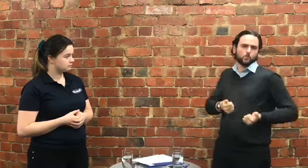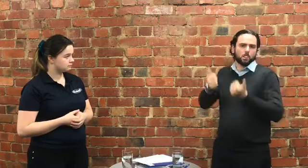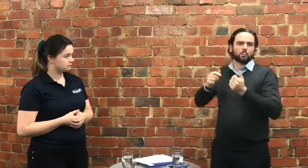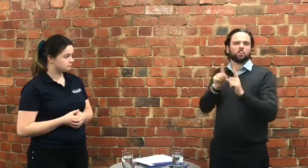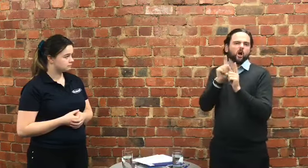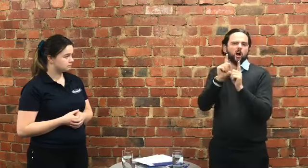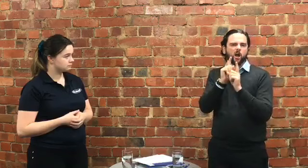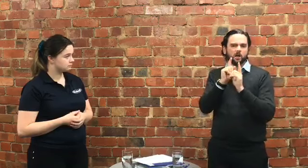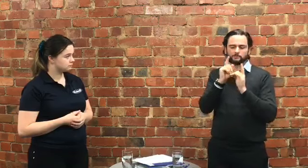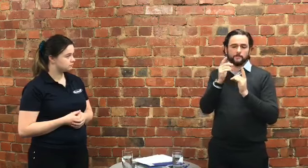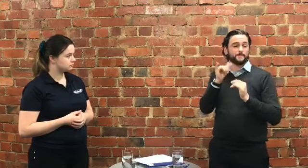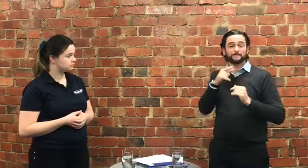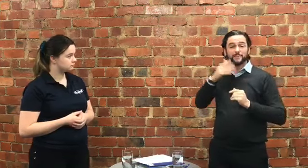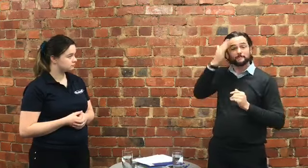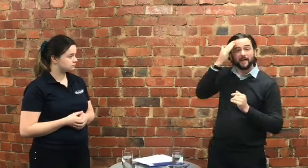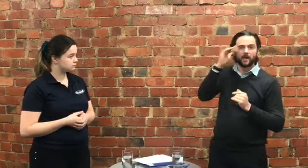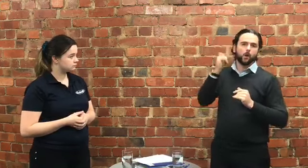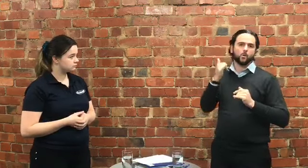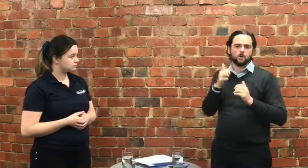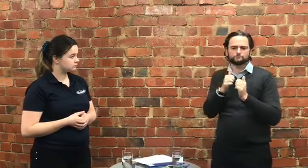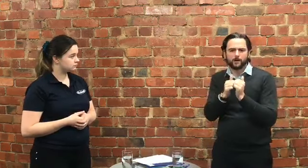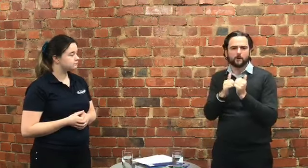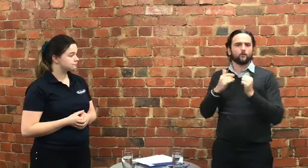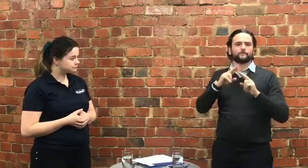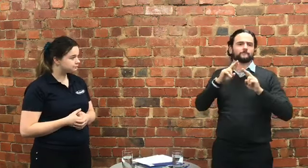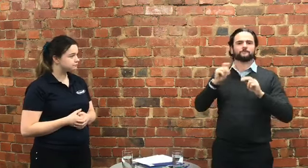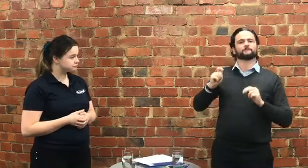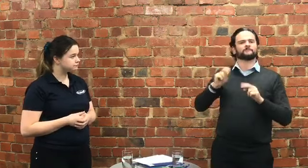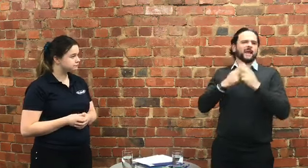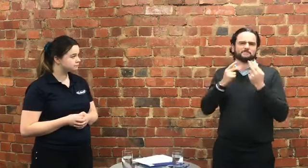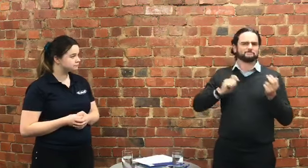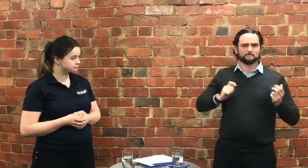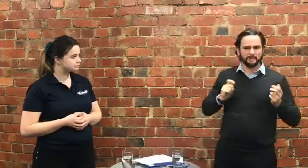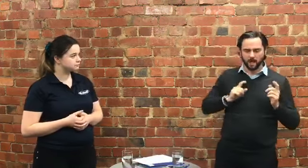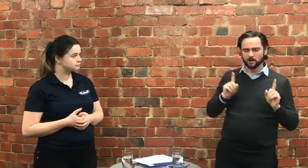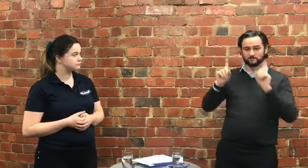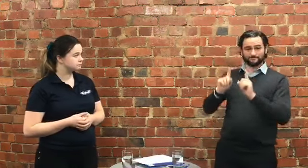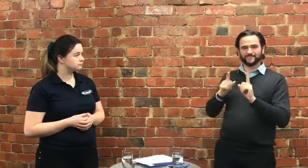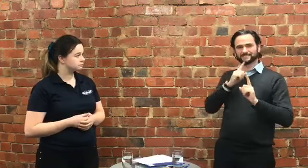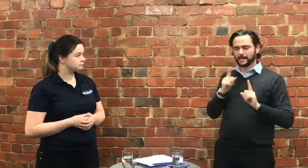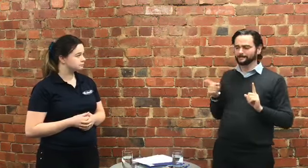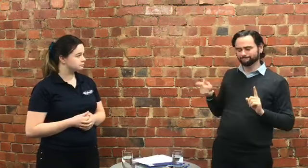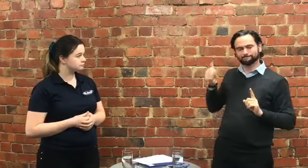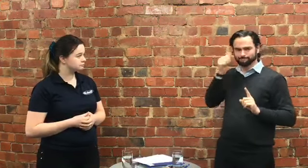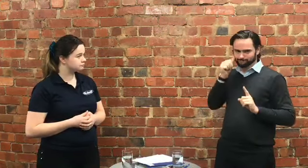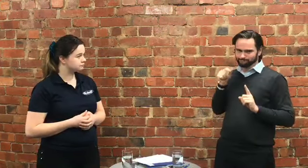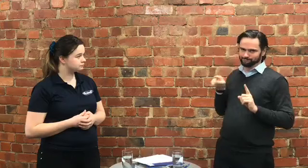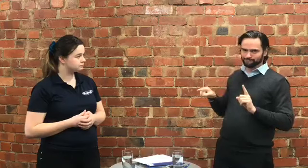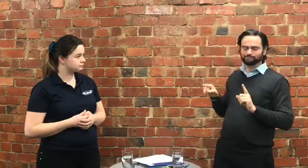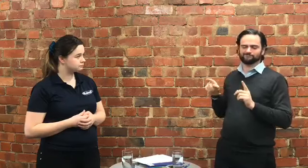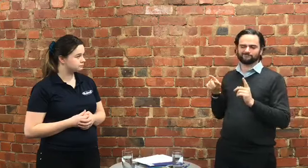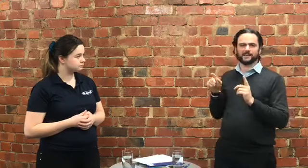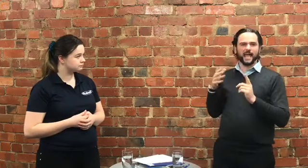can add comment about that person. It could be a mother or a family member, brother, sibling.